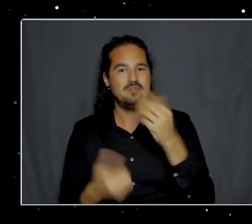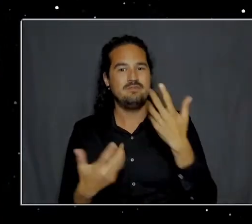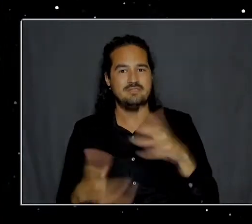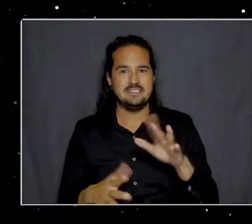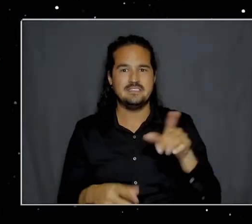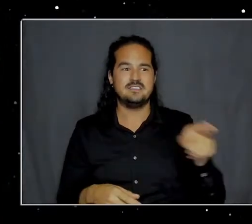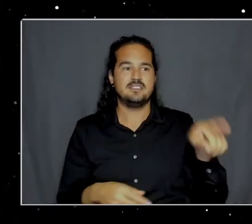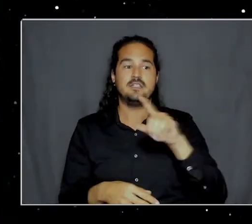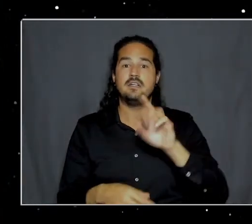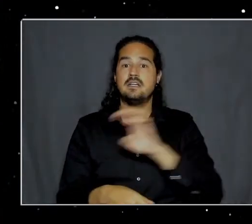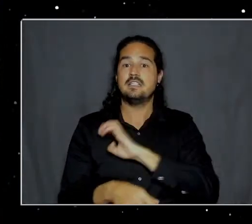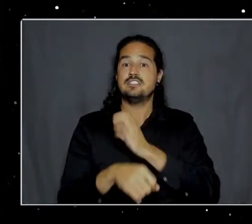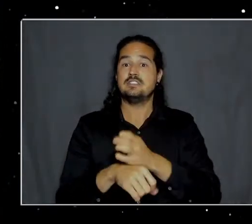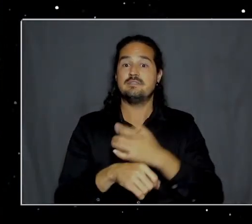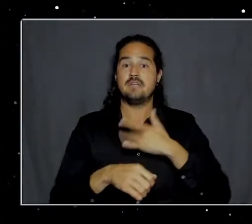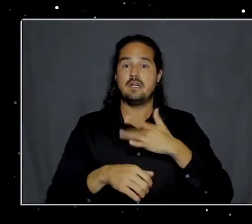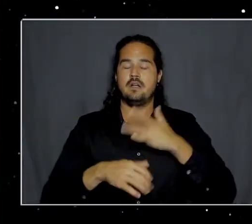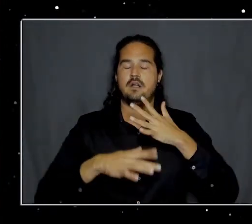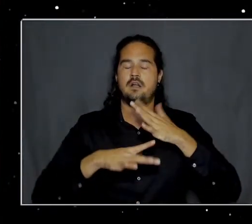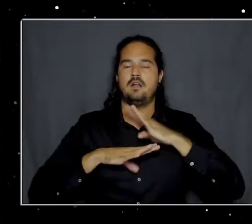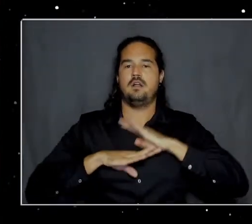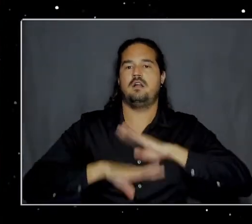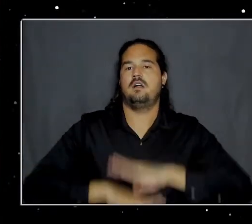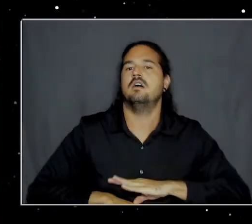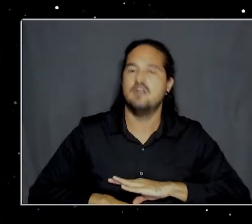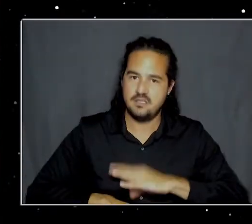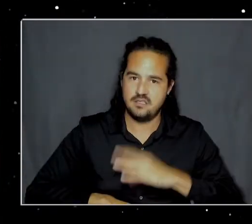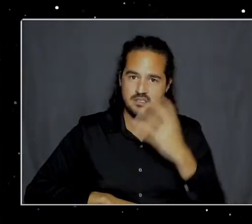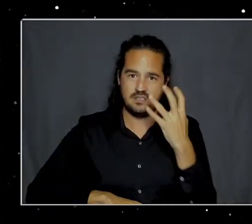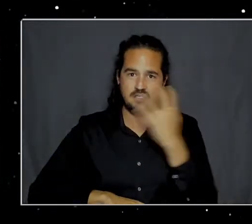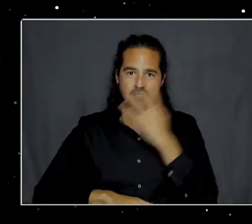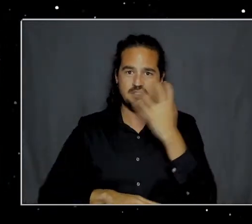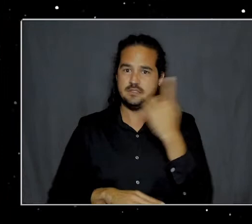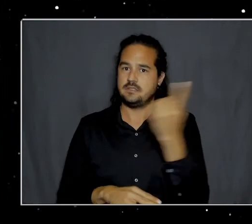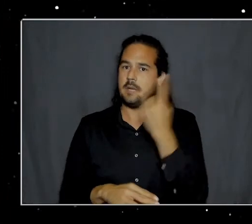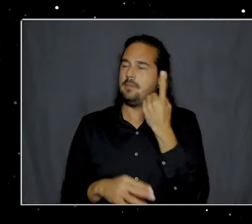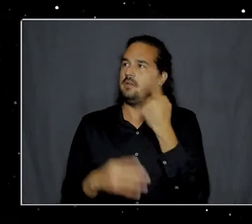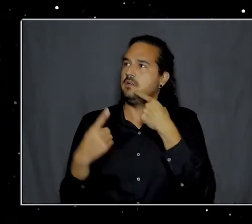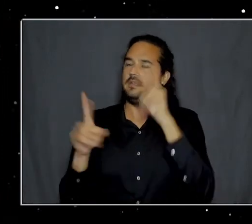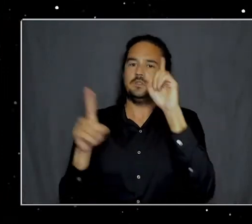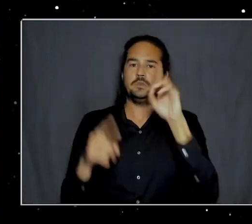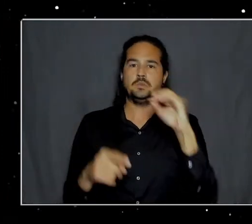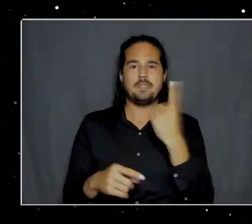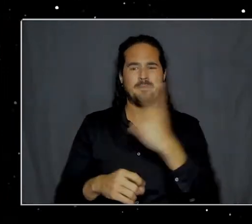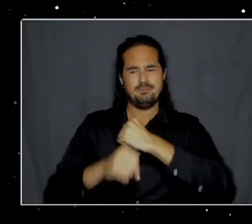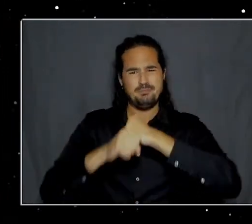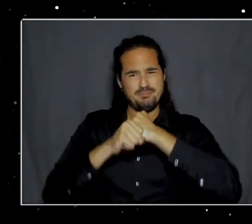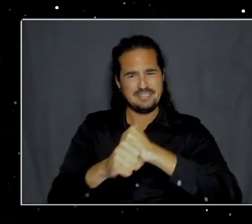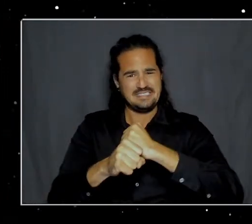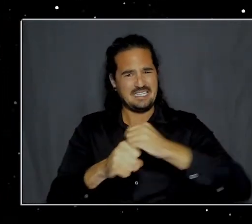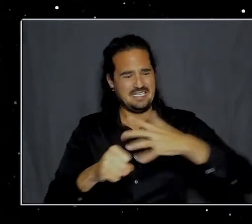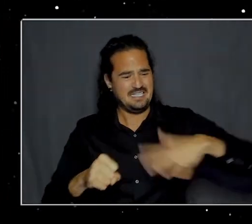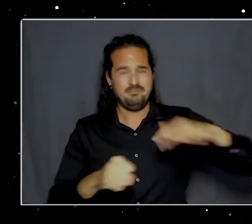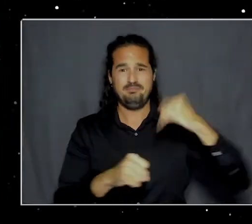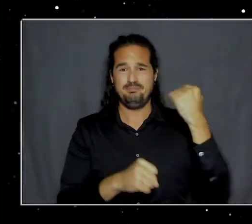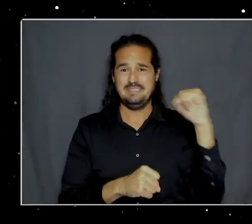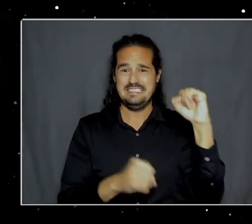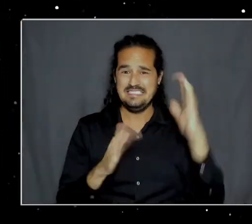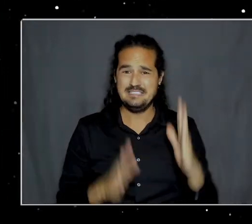COURT. AND THE RELIEF WAS PALPABLE,